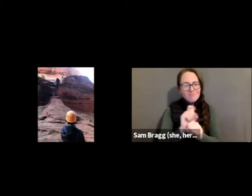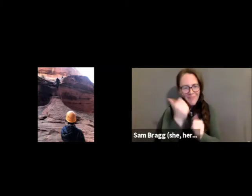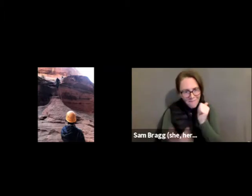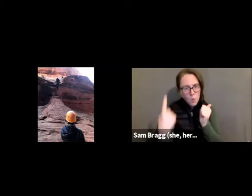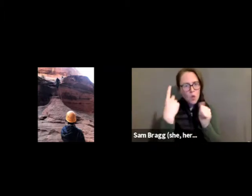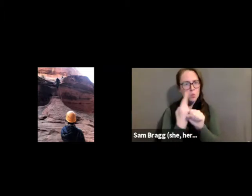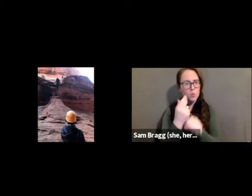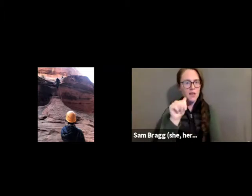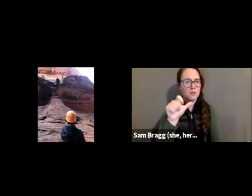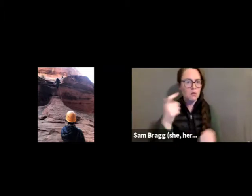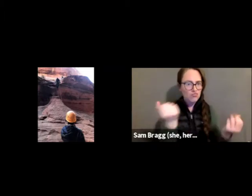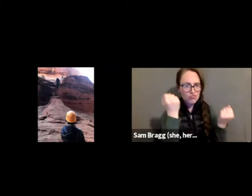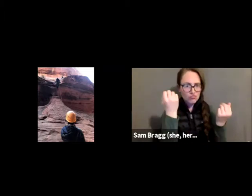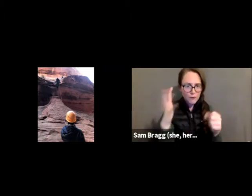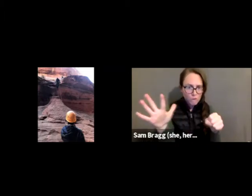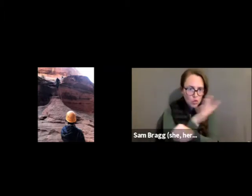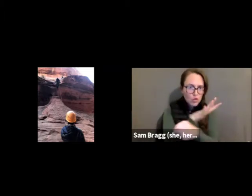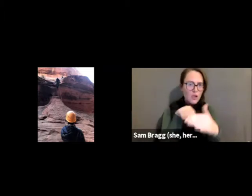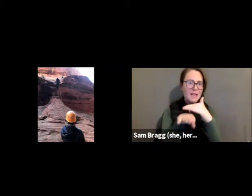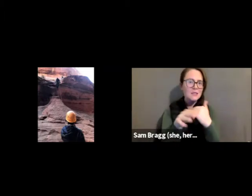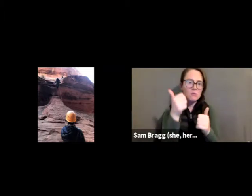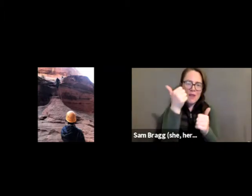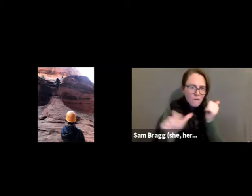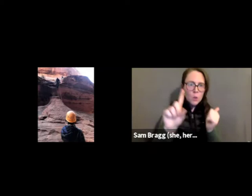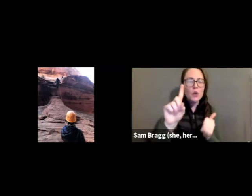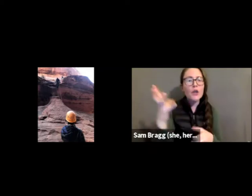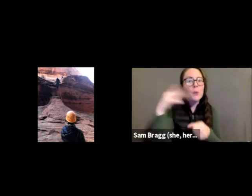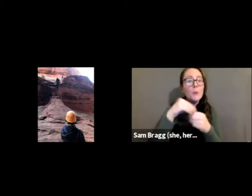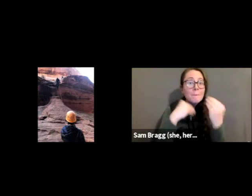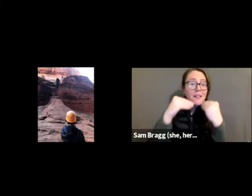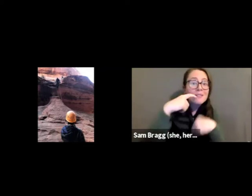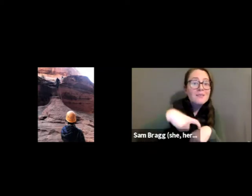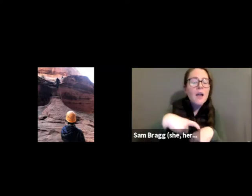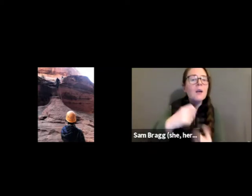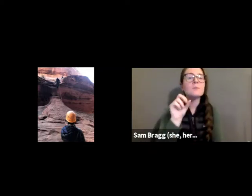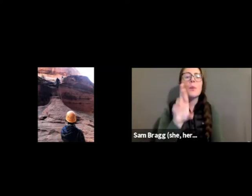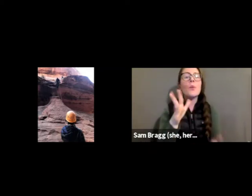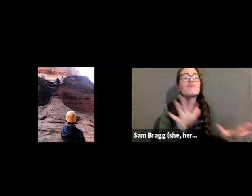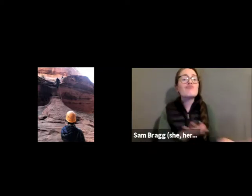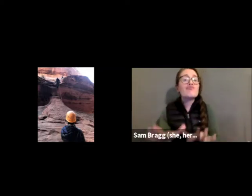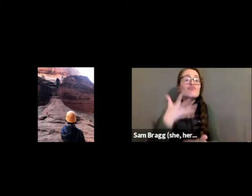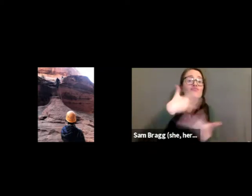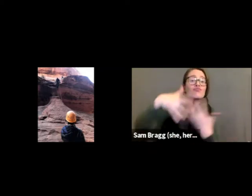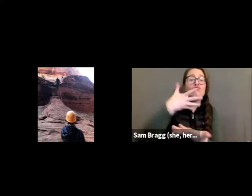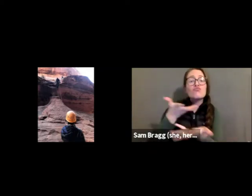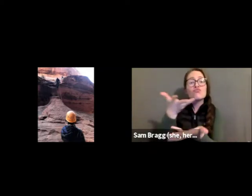it went and that meant for me I always had to use ASL and I never really felt like I have that truly